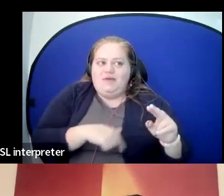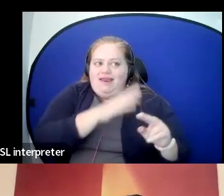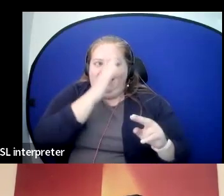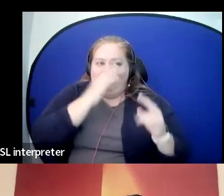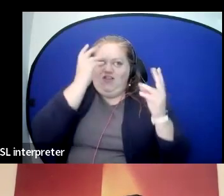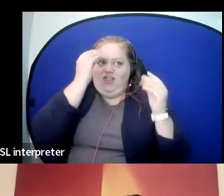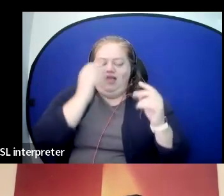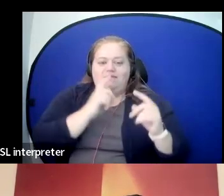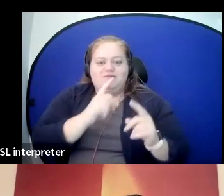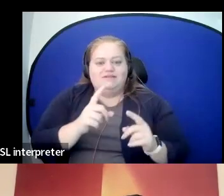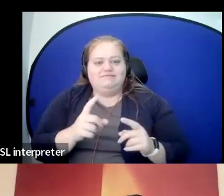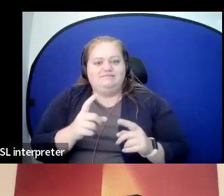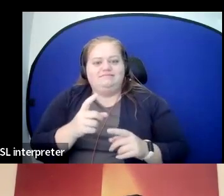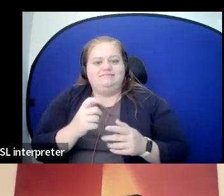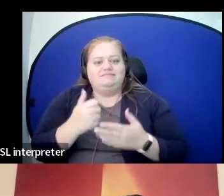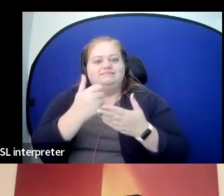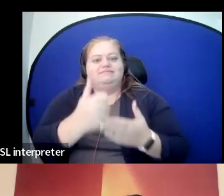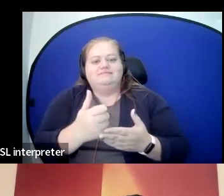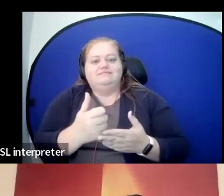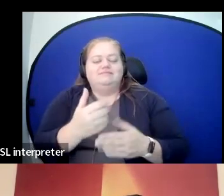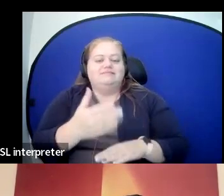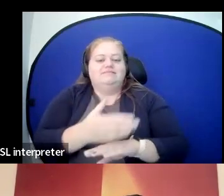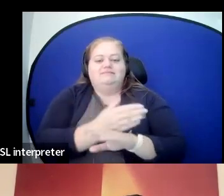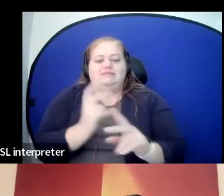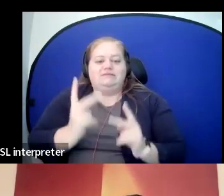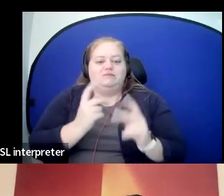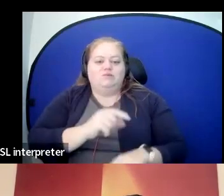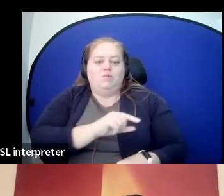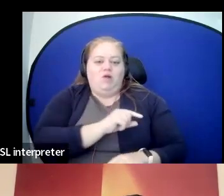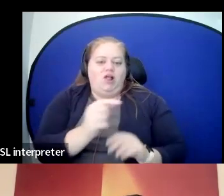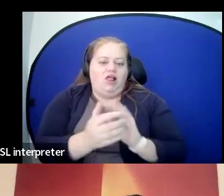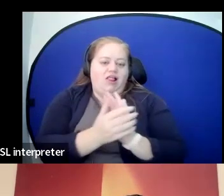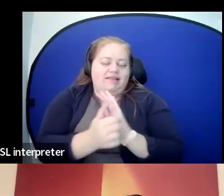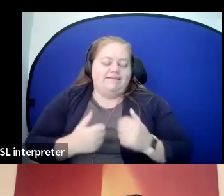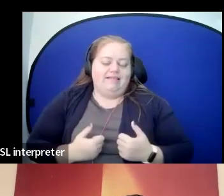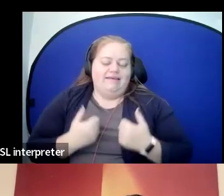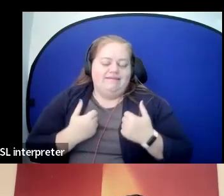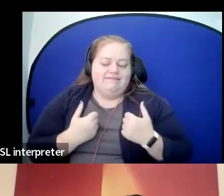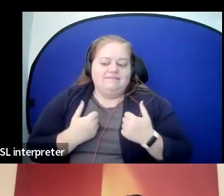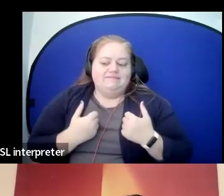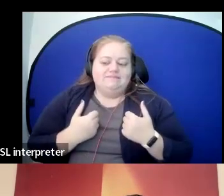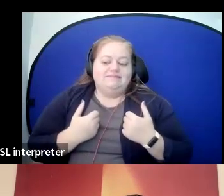But it really kind of added quality of life for the people who are using these tools. And obviously, the bad points--